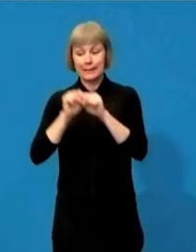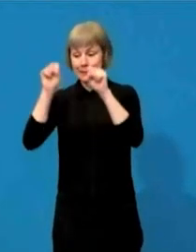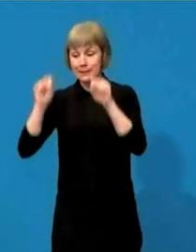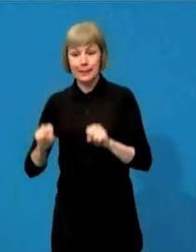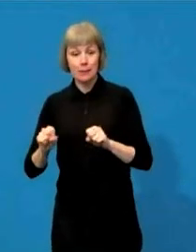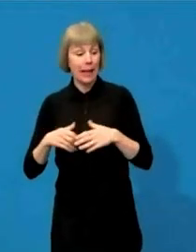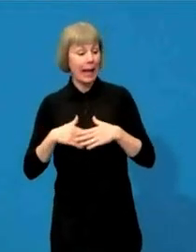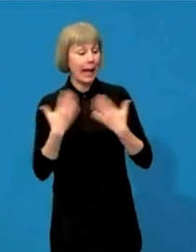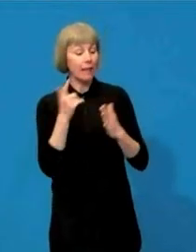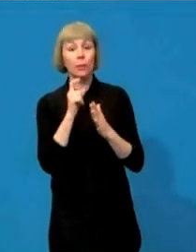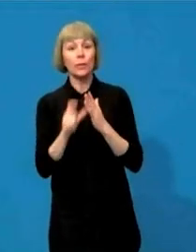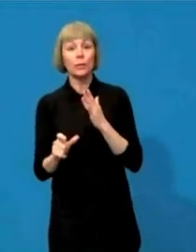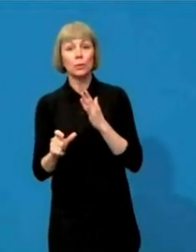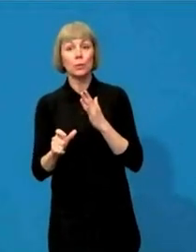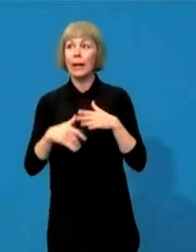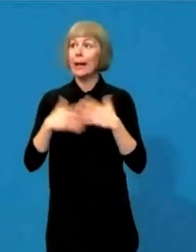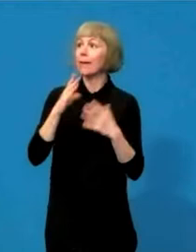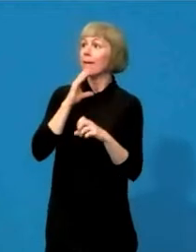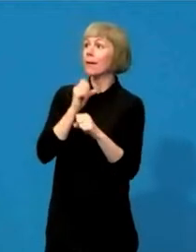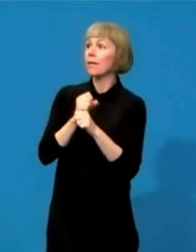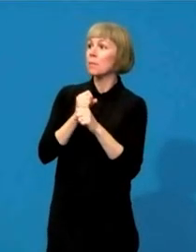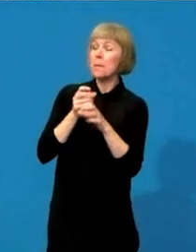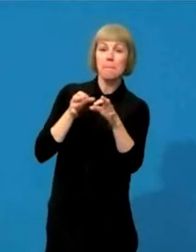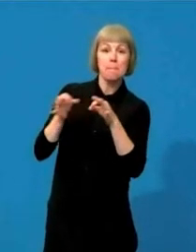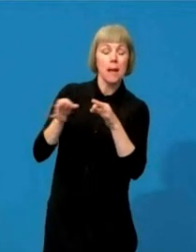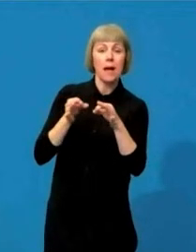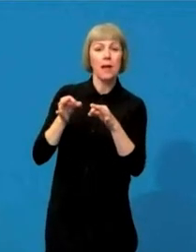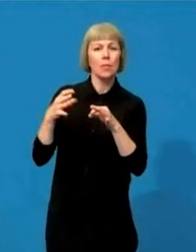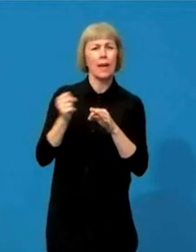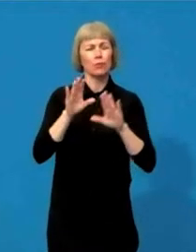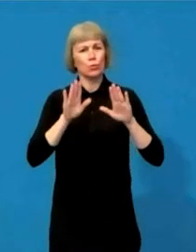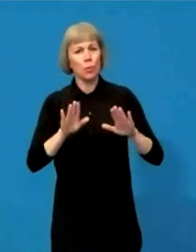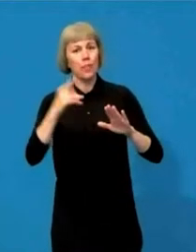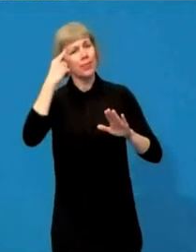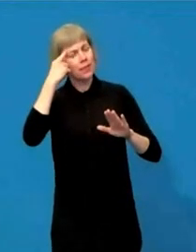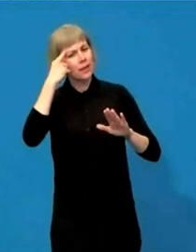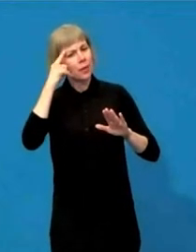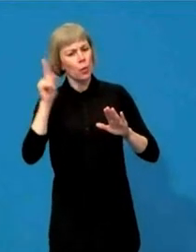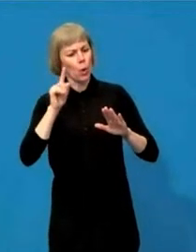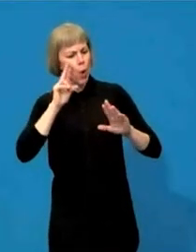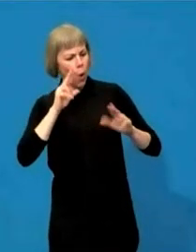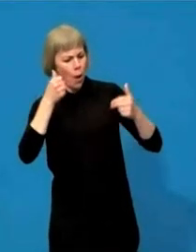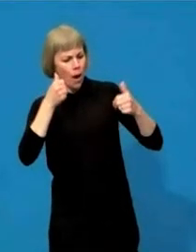really think thoroughly what it's going to look like, in any setting that is being